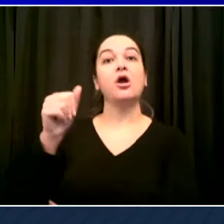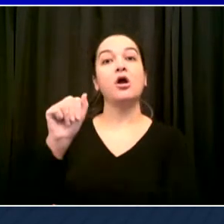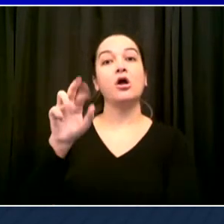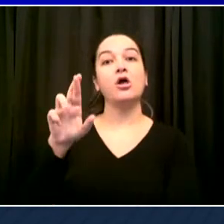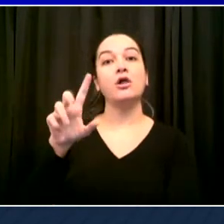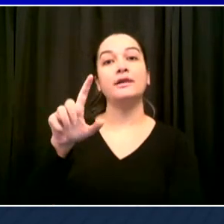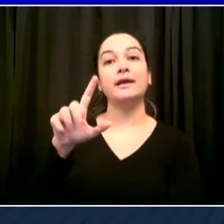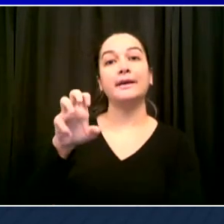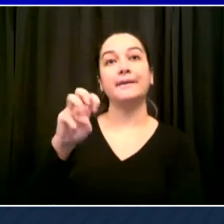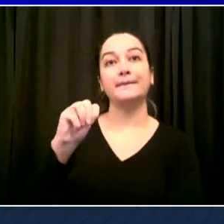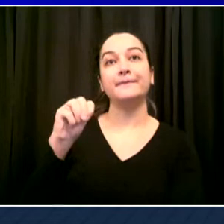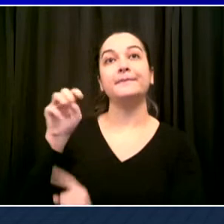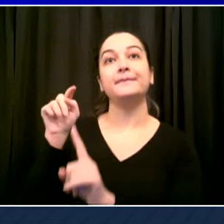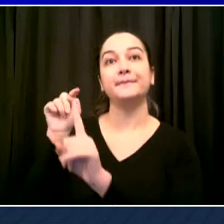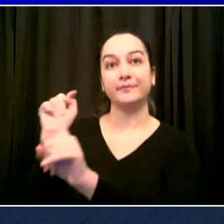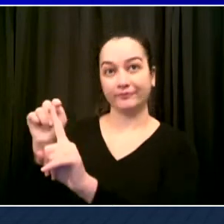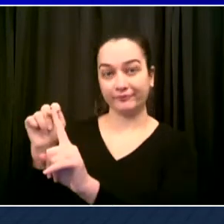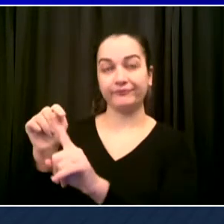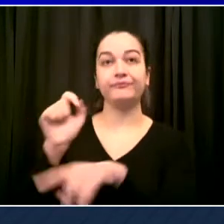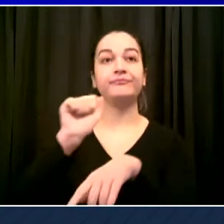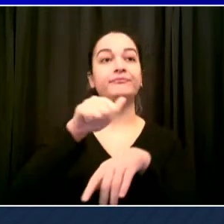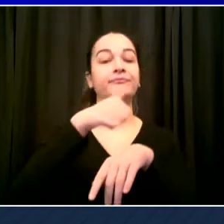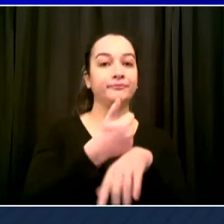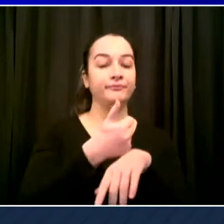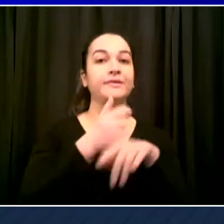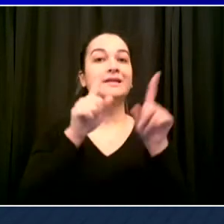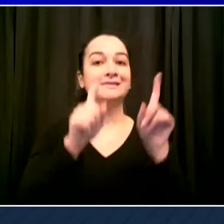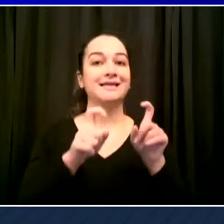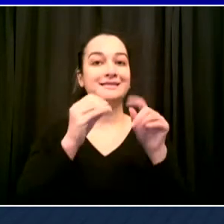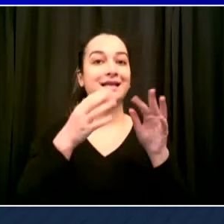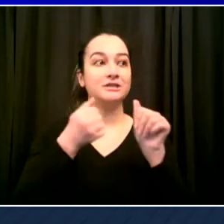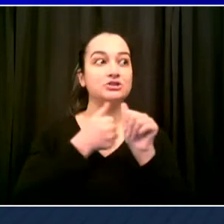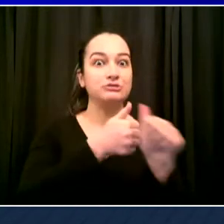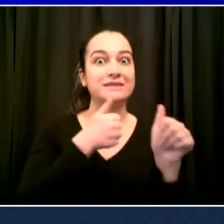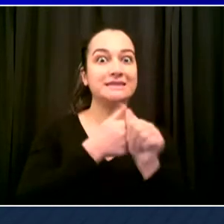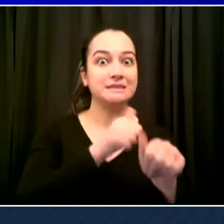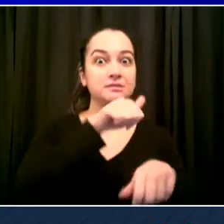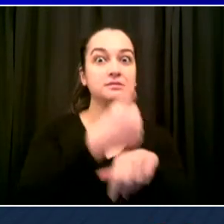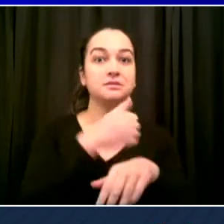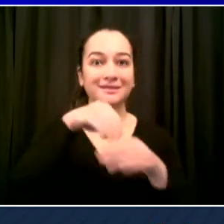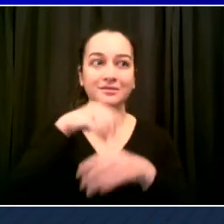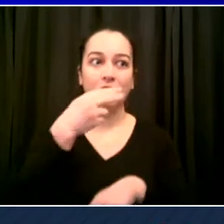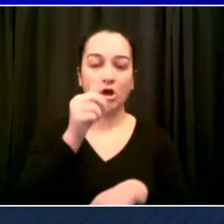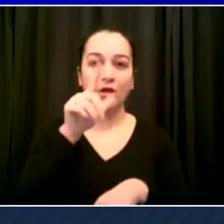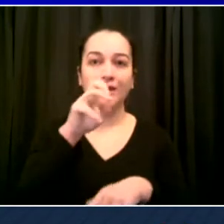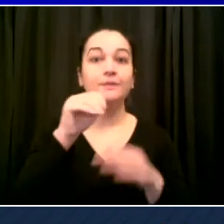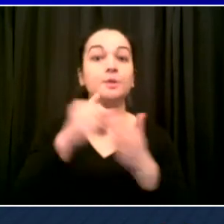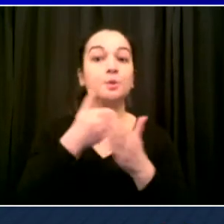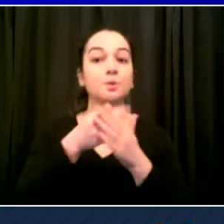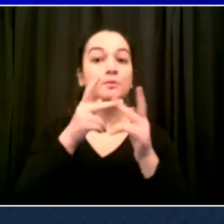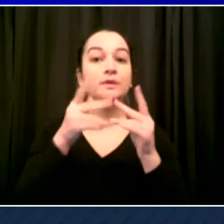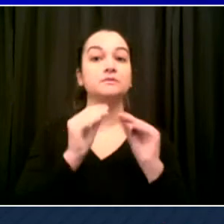TEST AND TRACE WILLLLB E OPERATING THE FIRST CORINTHIANS SITES, SATURDAY AND SUNDNDY AFROM 10:00 A.M. O 00 P.M. RESIDENTS OF HARLEM, WE WANT YOU TO KNOW THAT